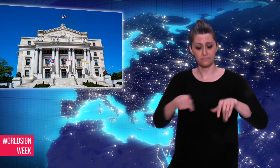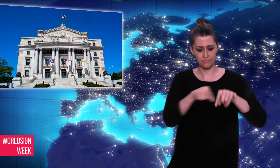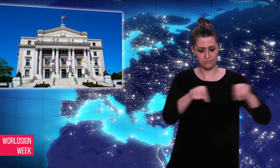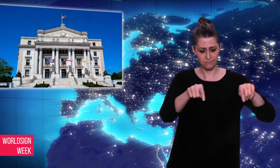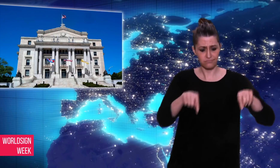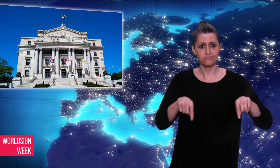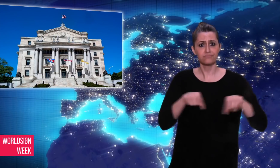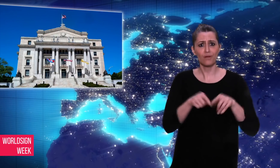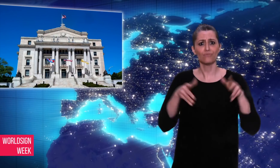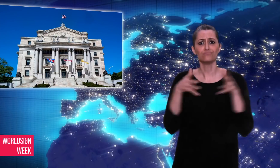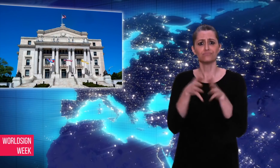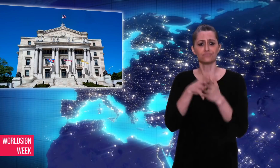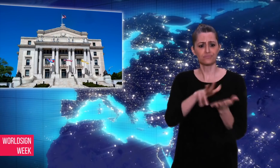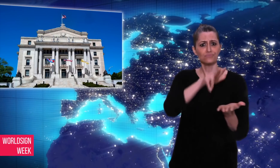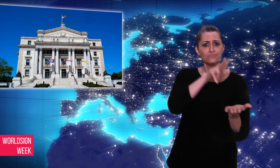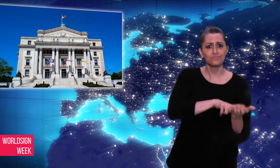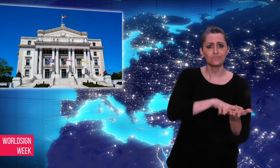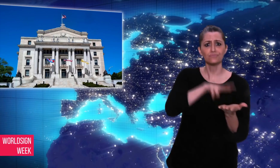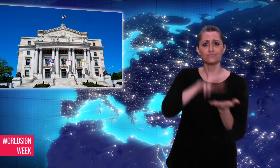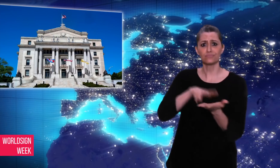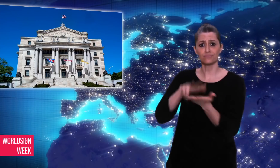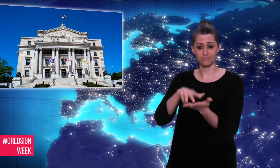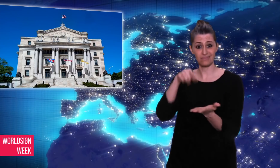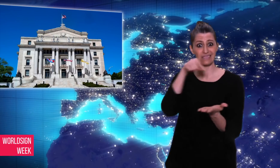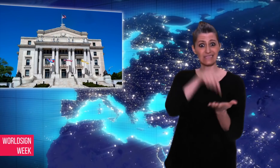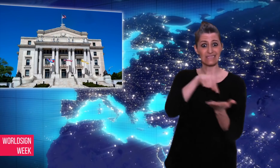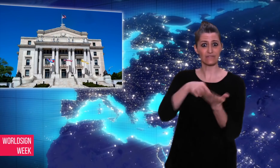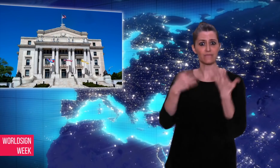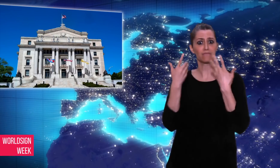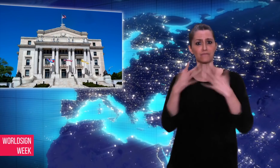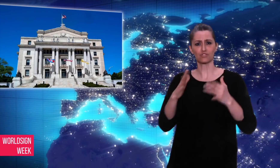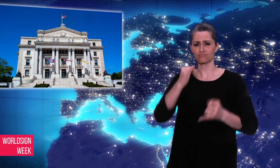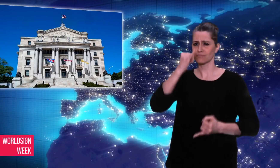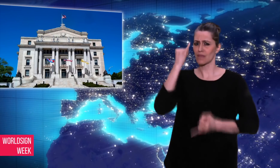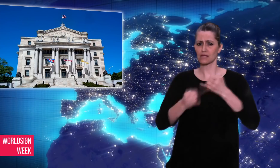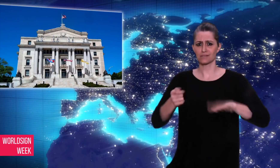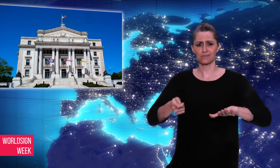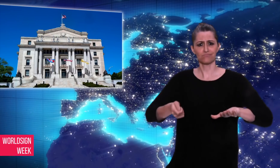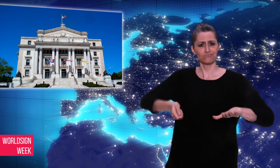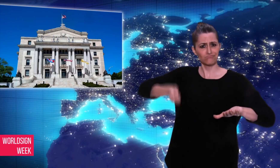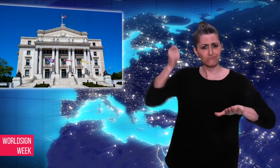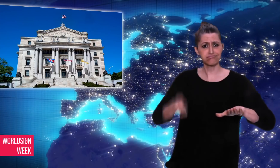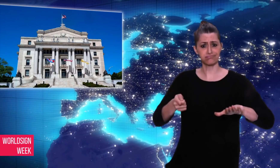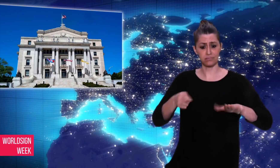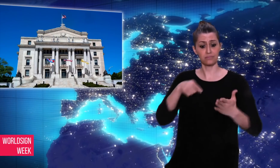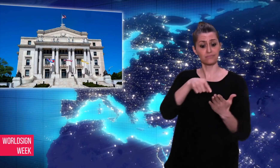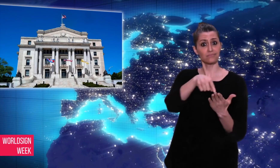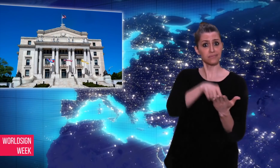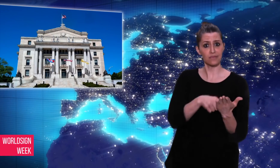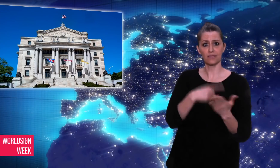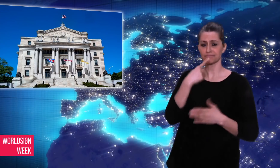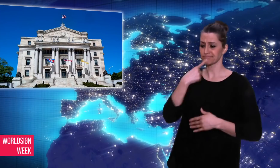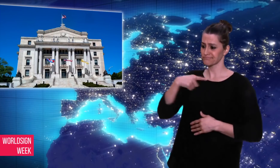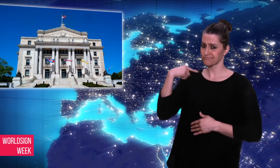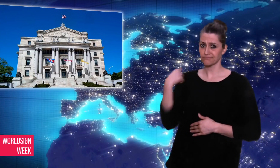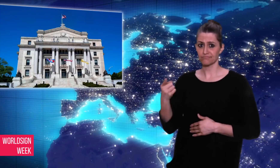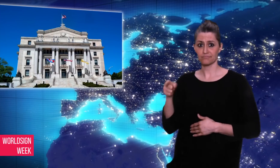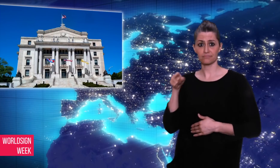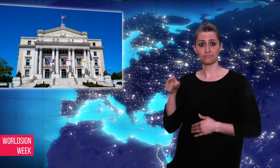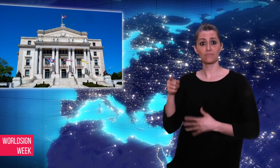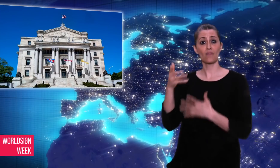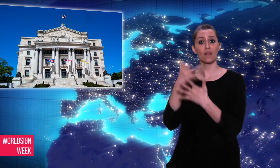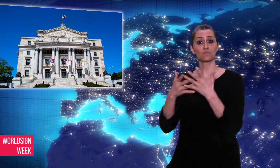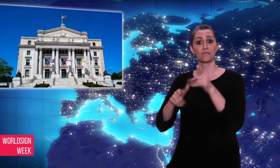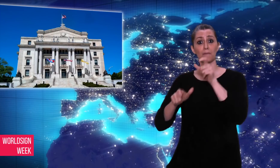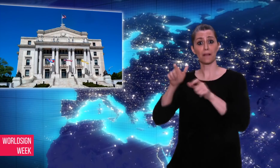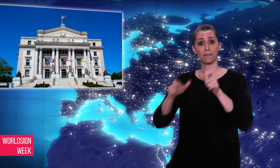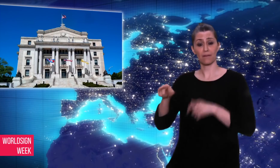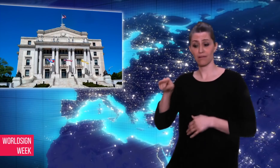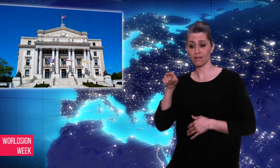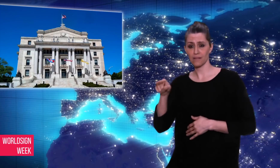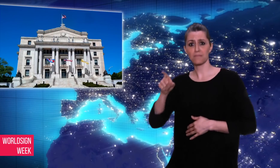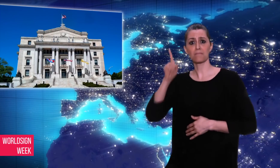Final judgment court documents order Language People to pay